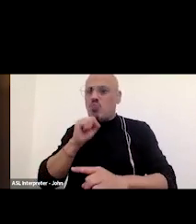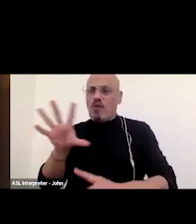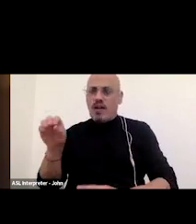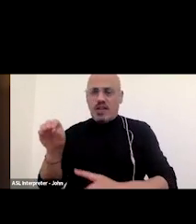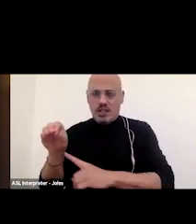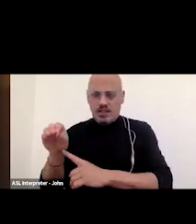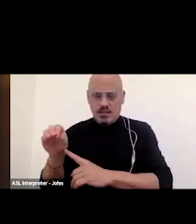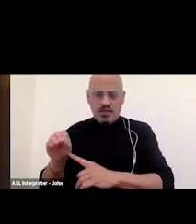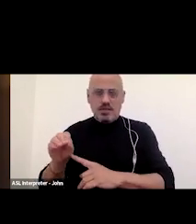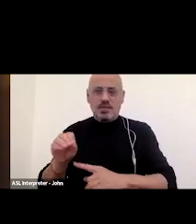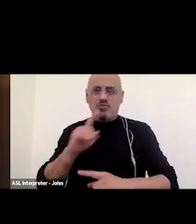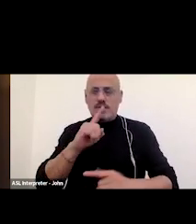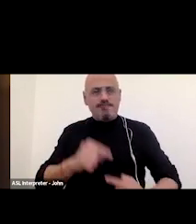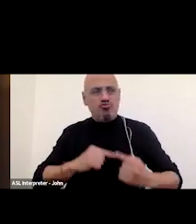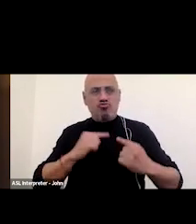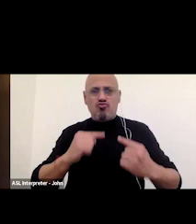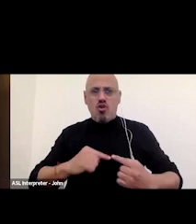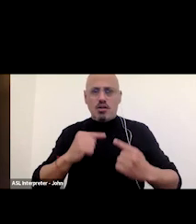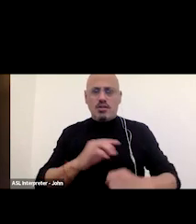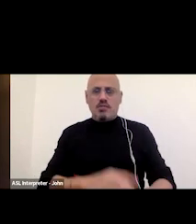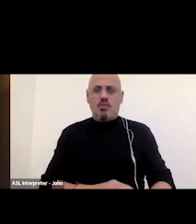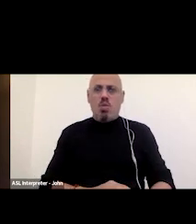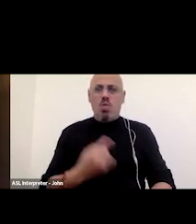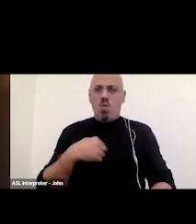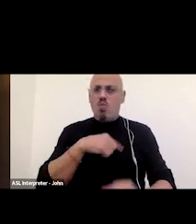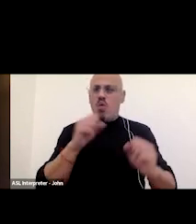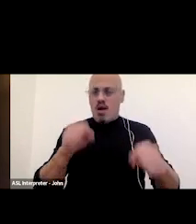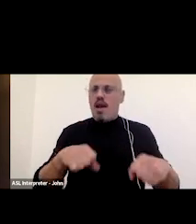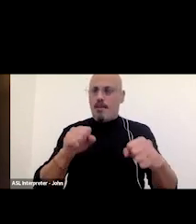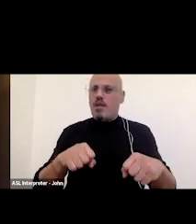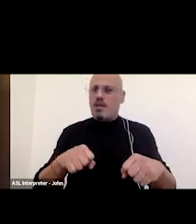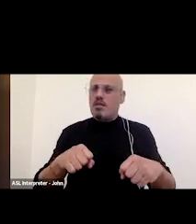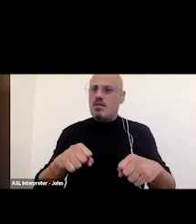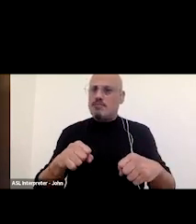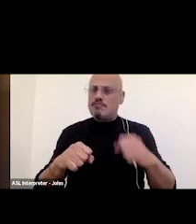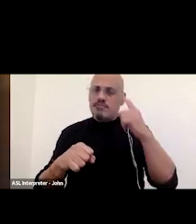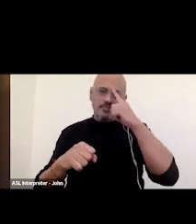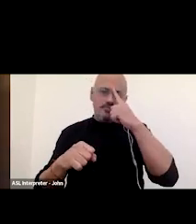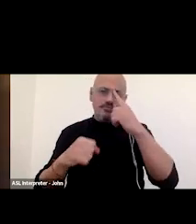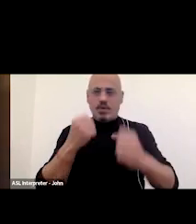and he was really struggling, and we were able to get him benefits